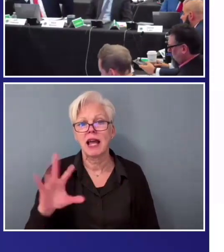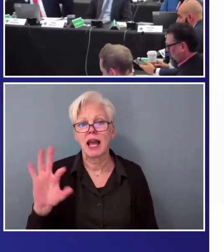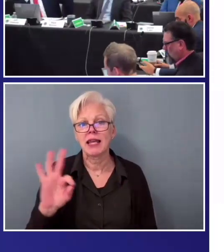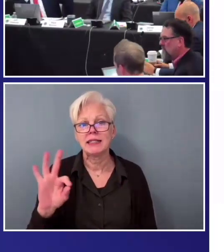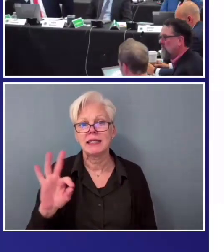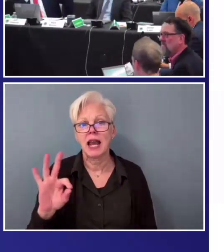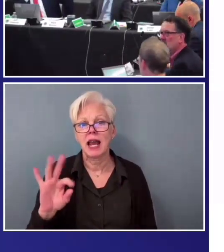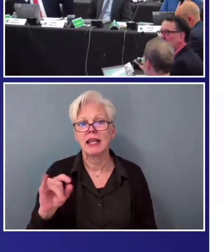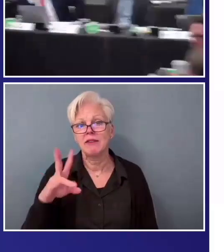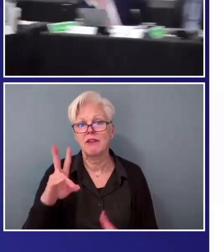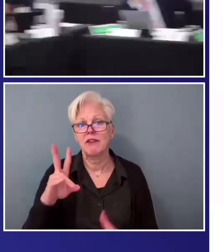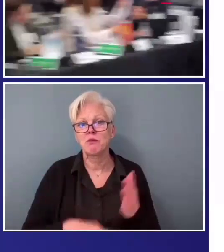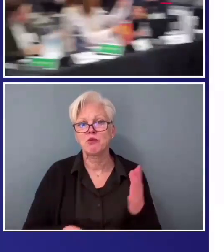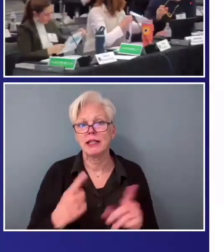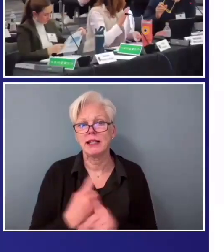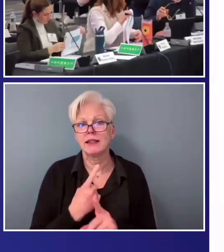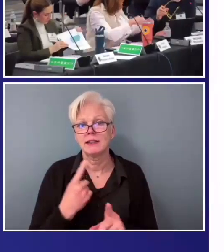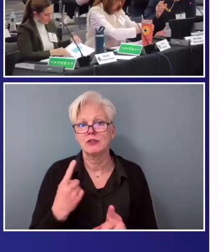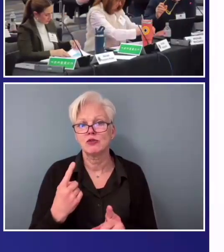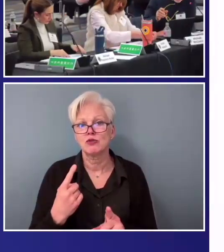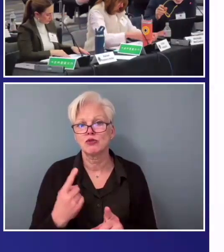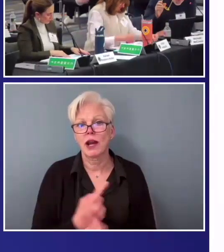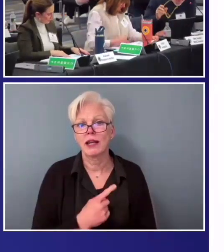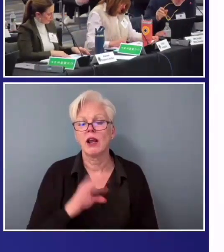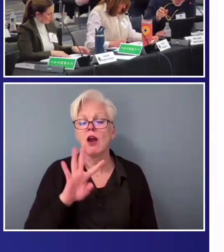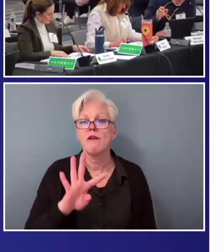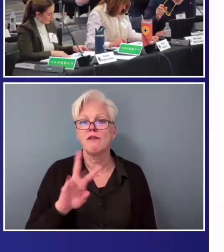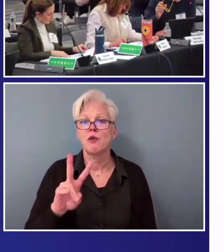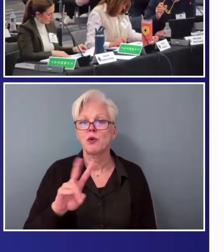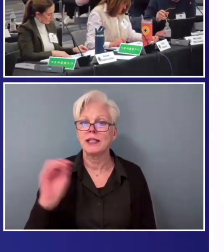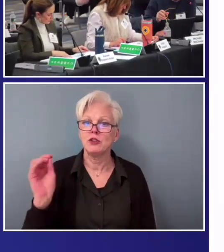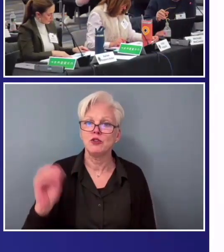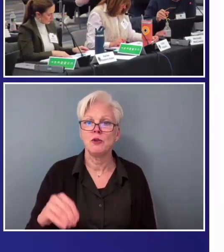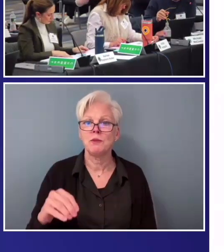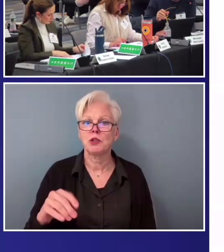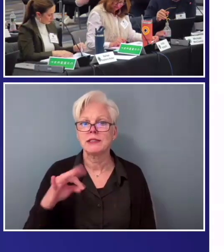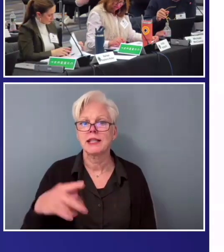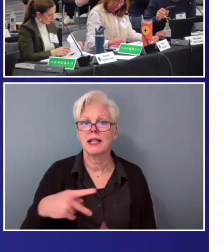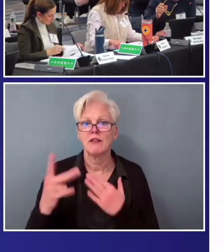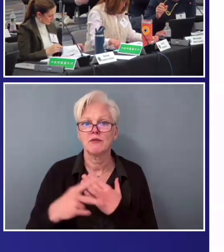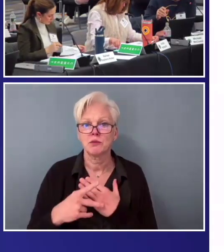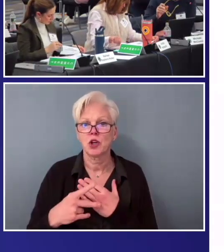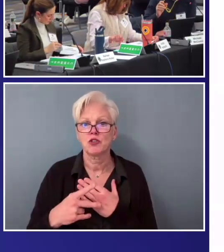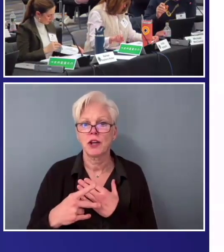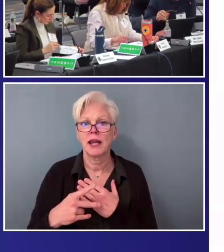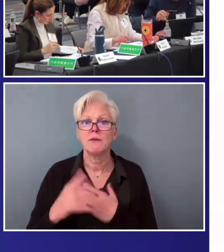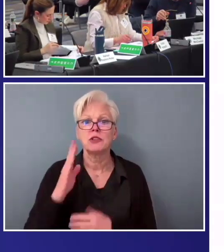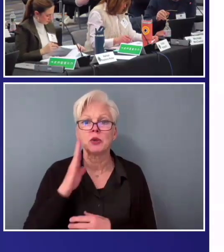if I'm reading this right, 42% of programs would be exempt.